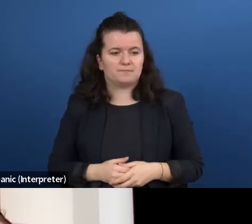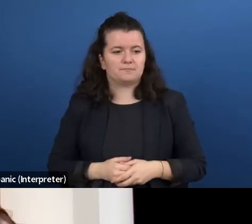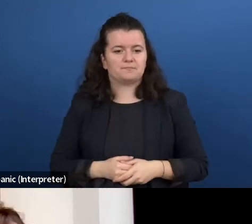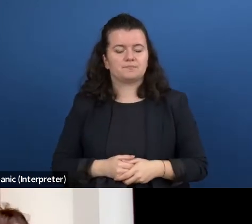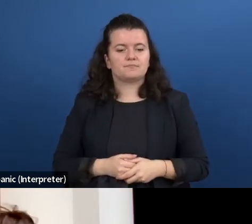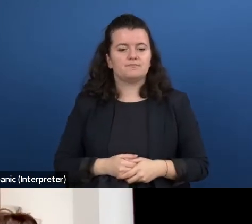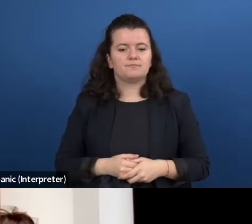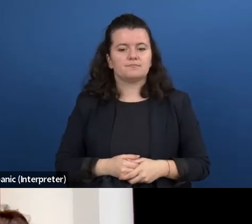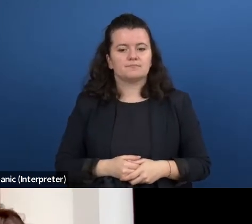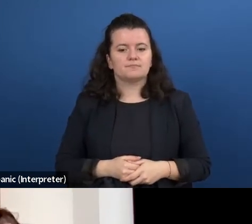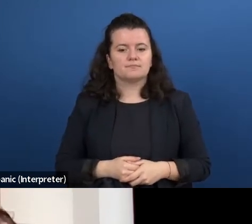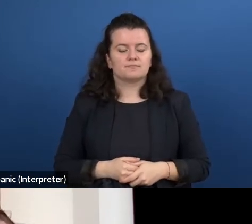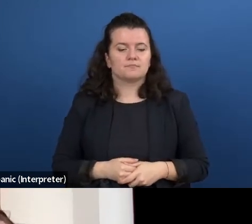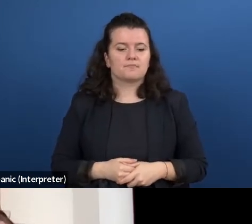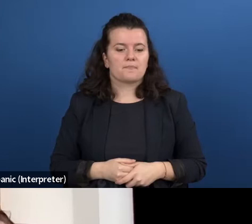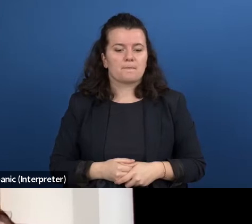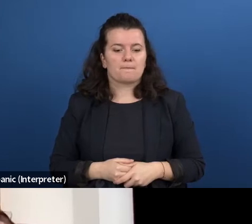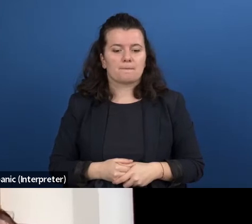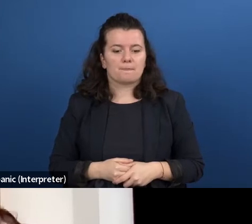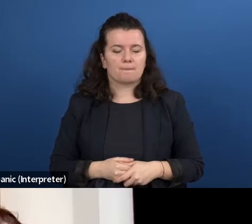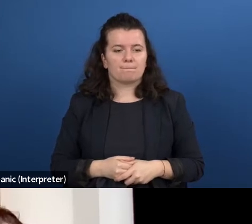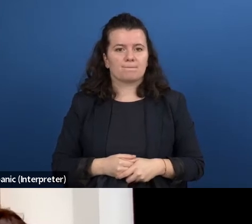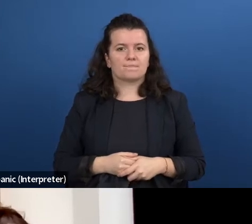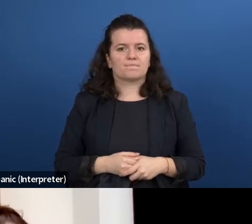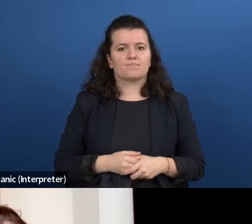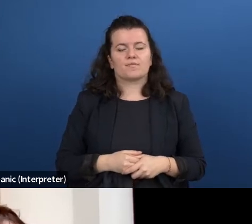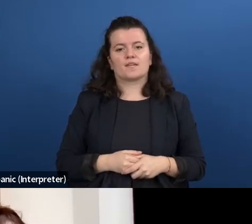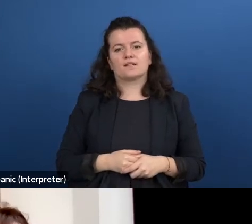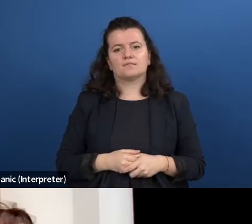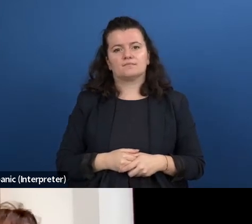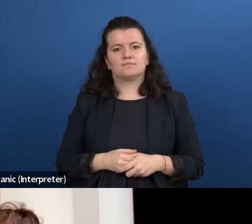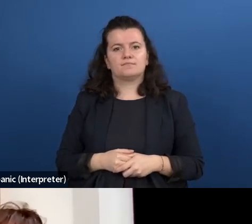based on awareness-raising in staff, in professionals and training